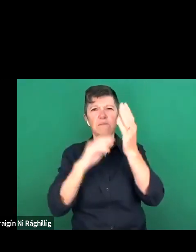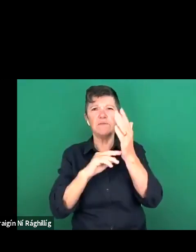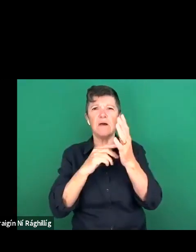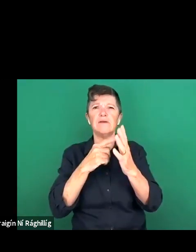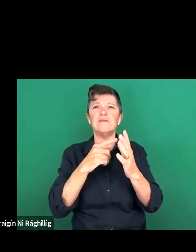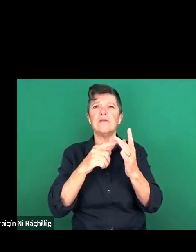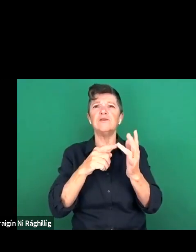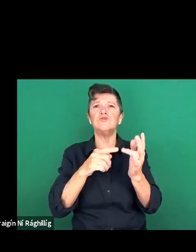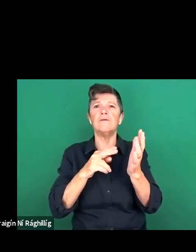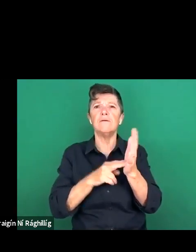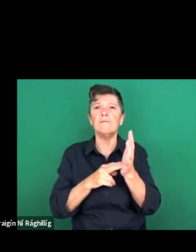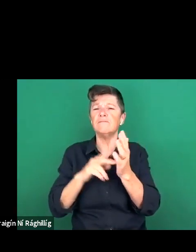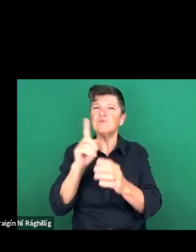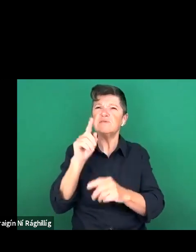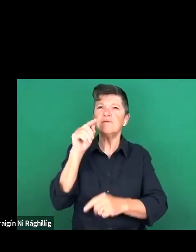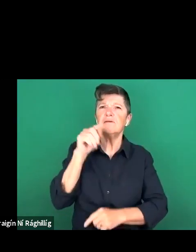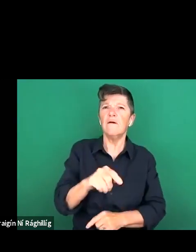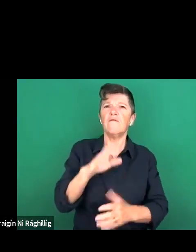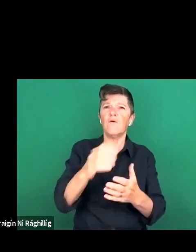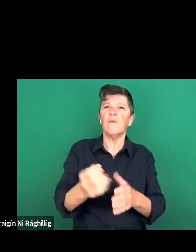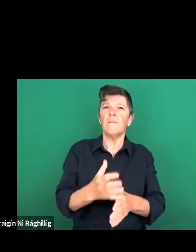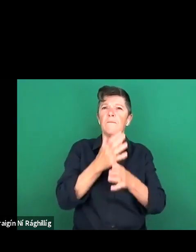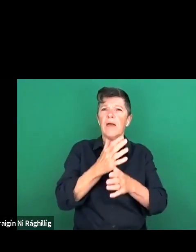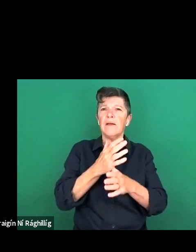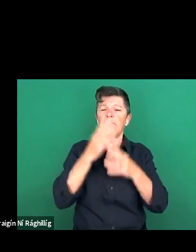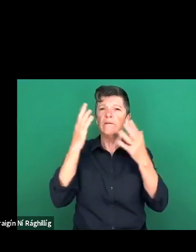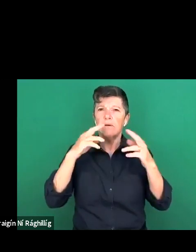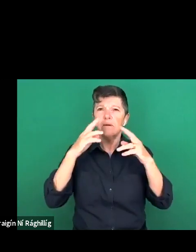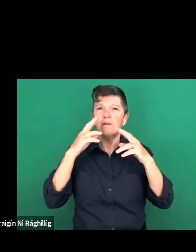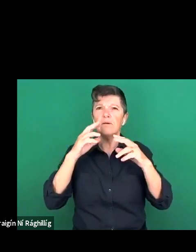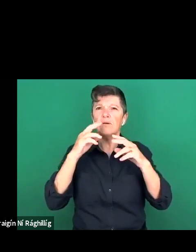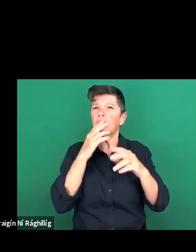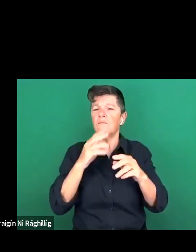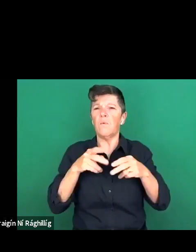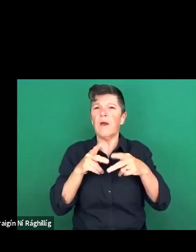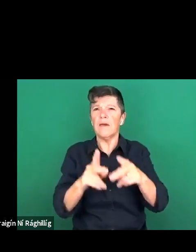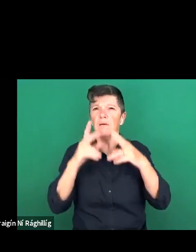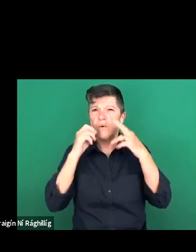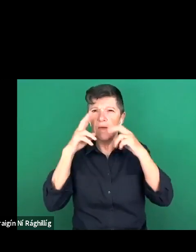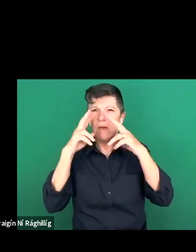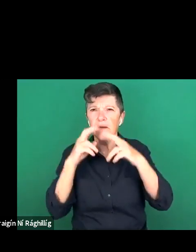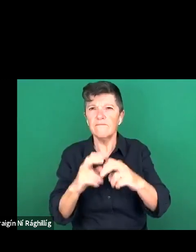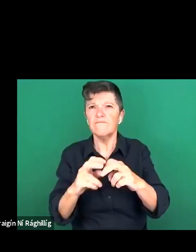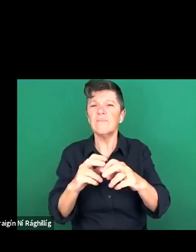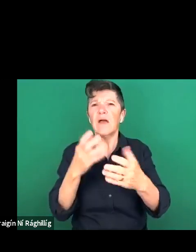nations as if they were analytical units. Building on this I further argue